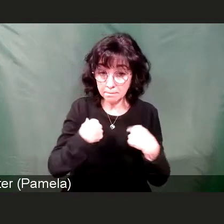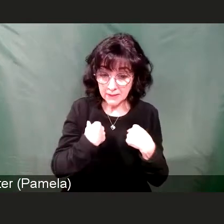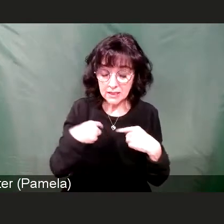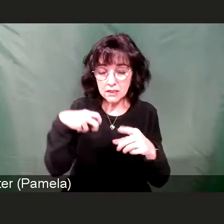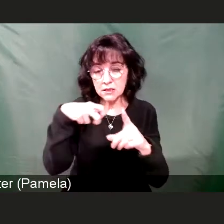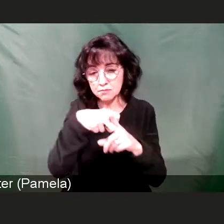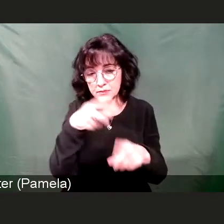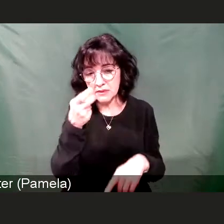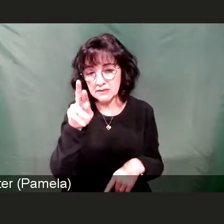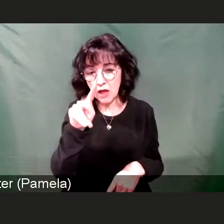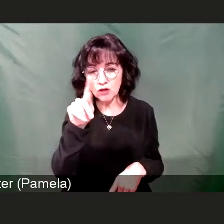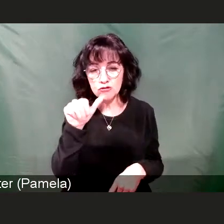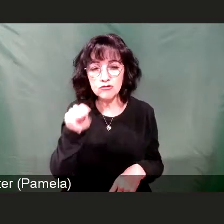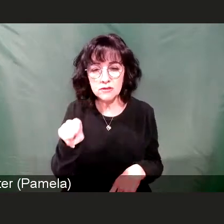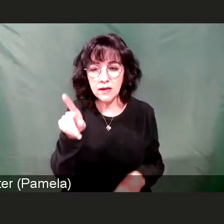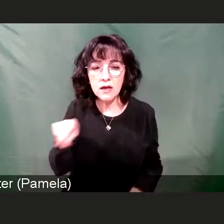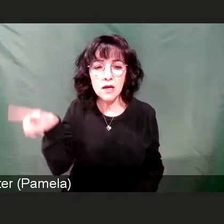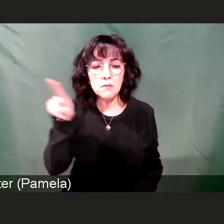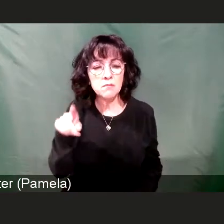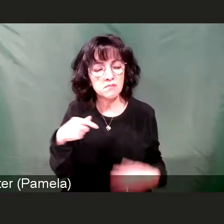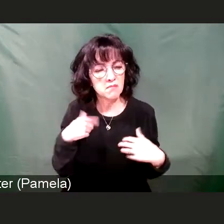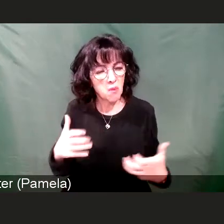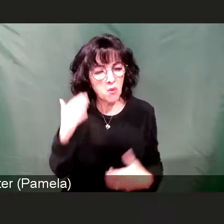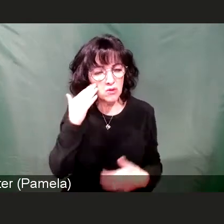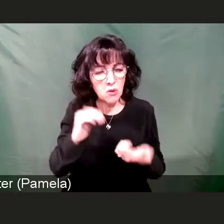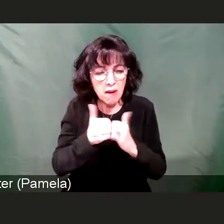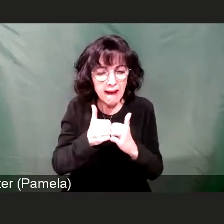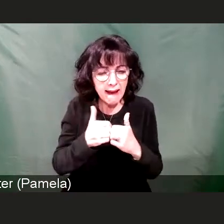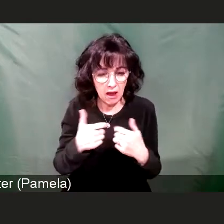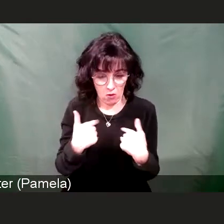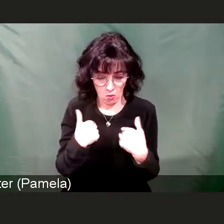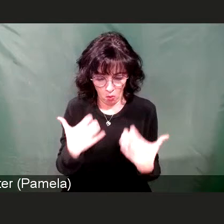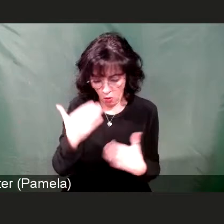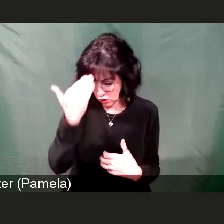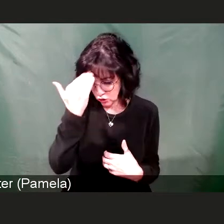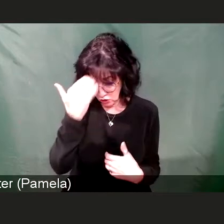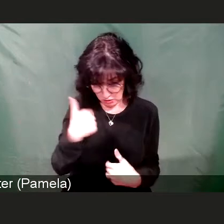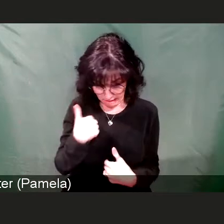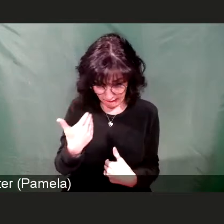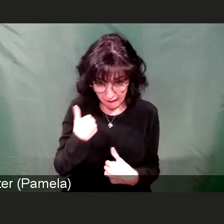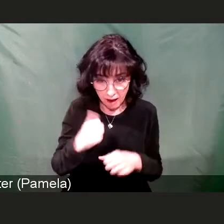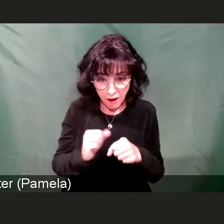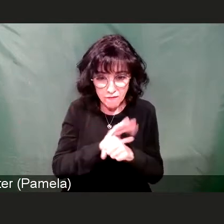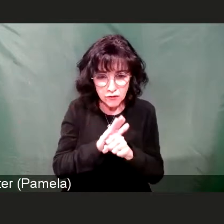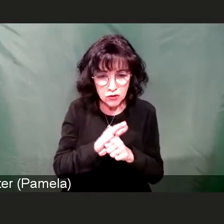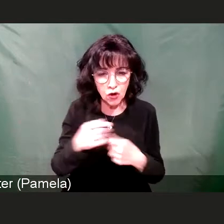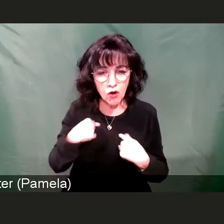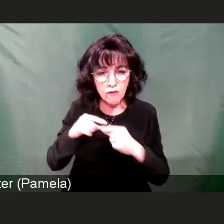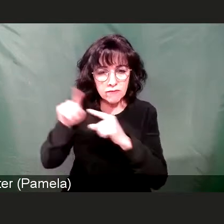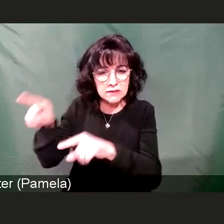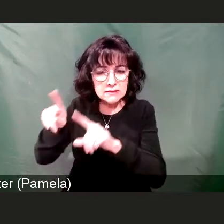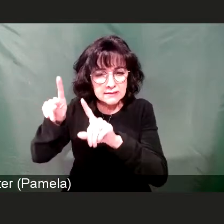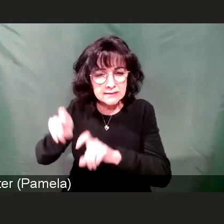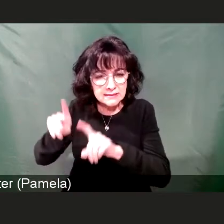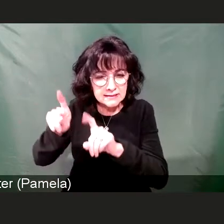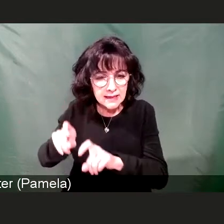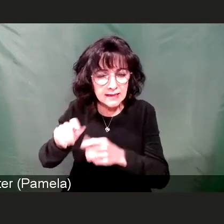how do I get tested for COVID-19? When can I get tested and when should I get tested for COVID-19?